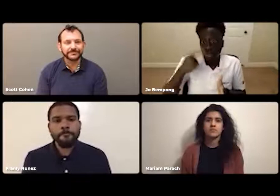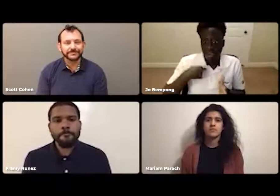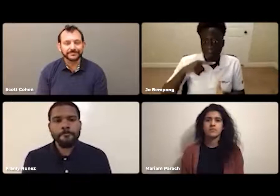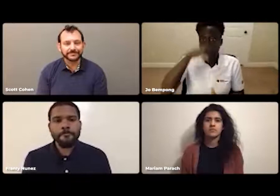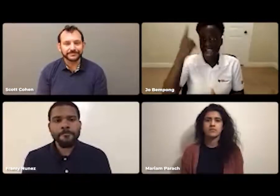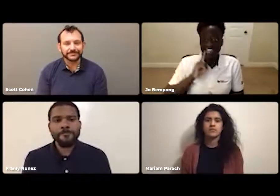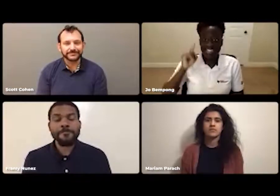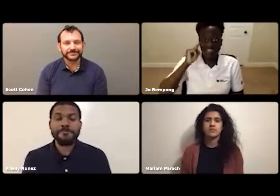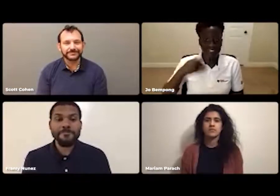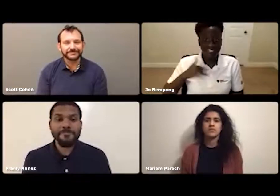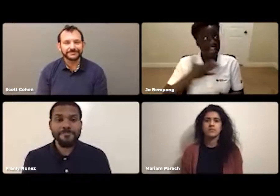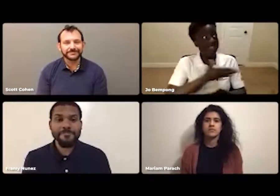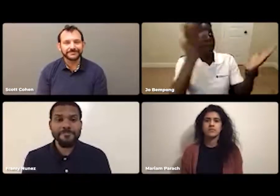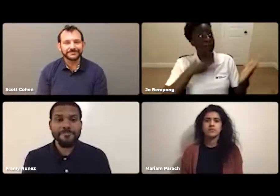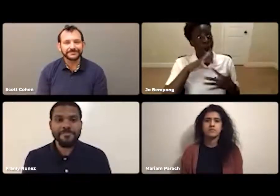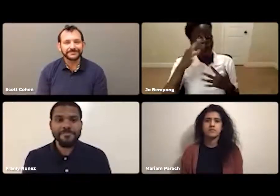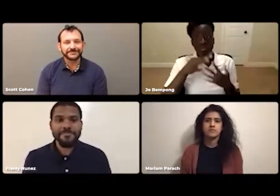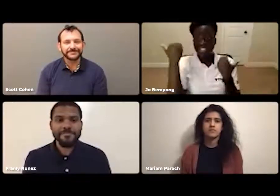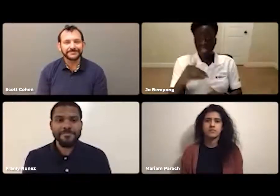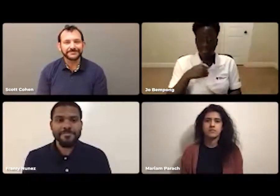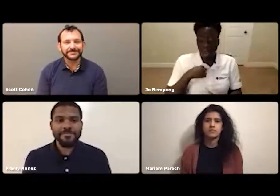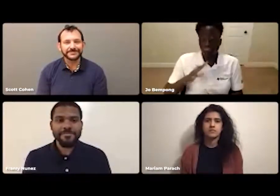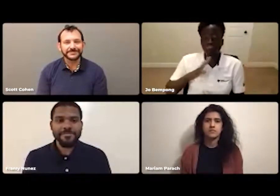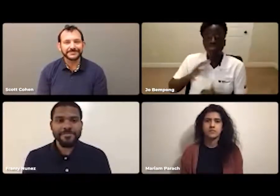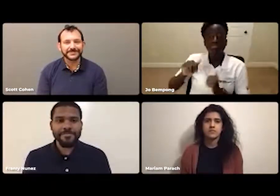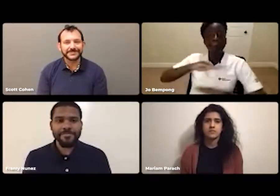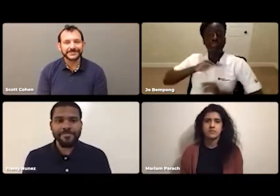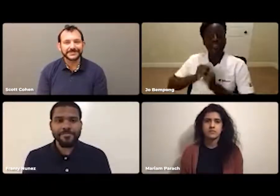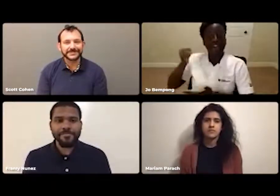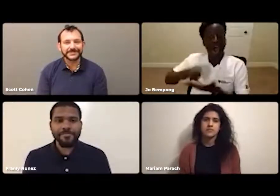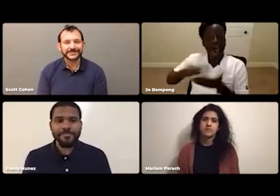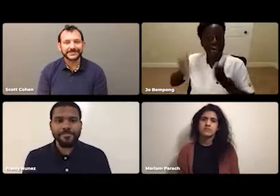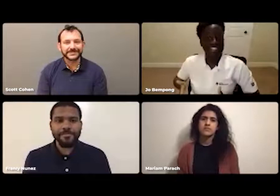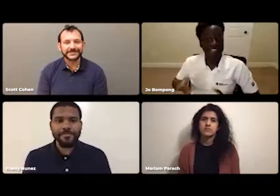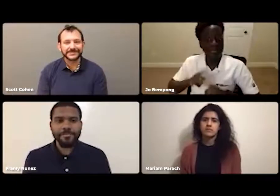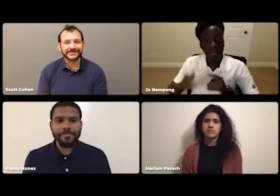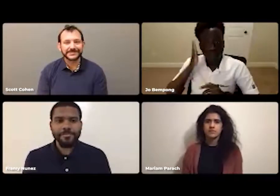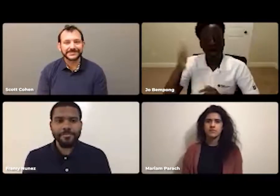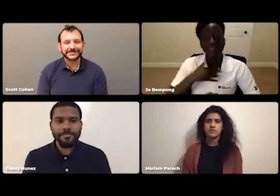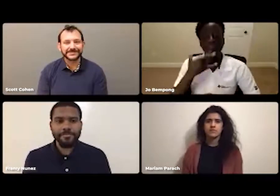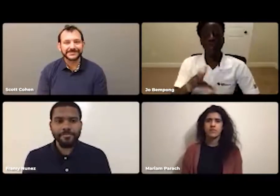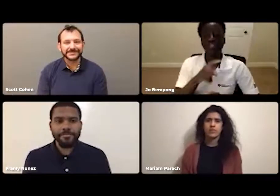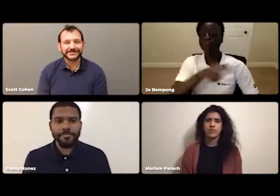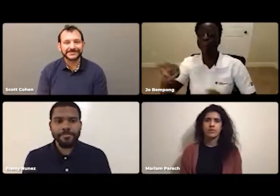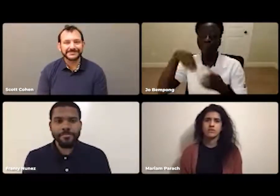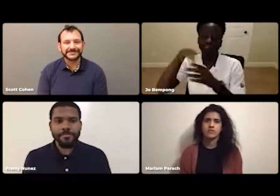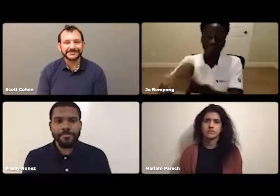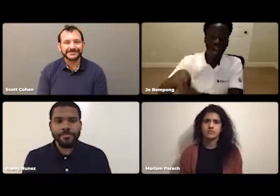I wanted to be an artist. I knew the options out there were limited for a black deaf woman.